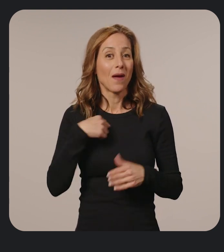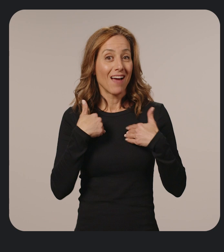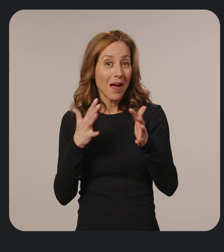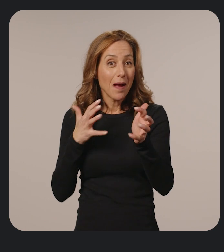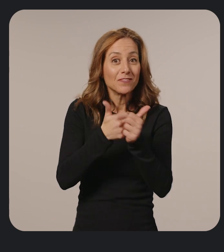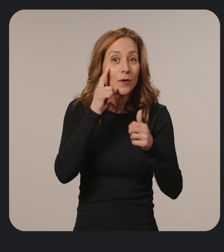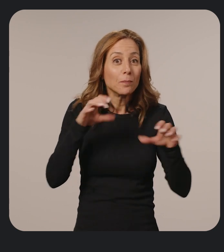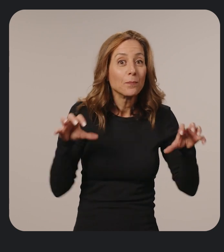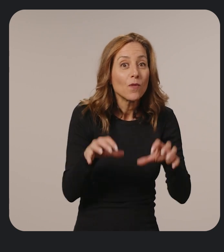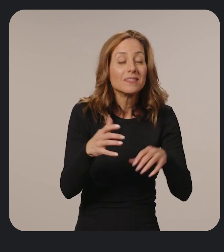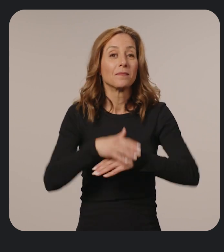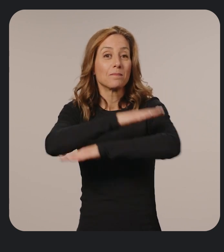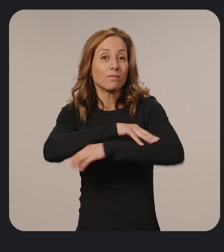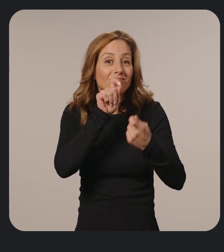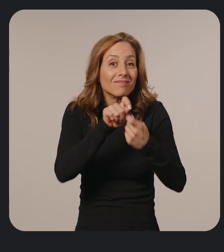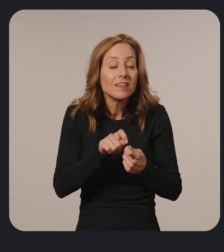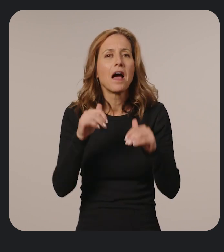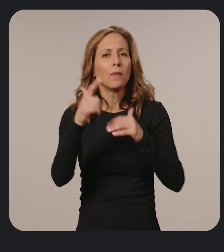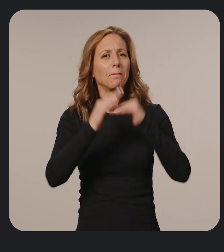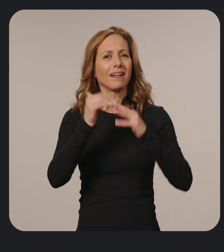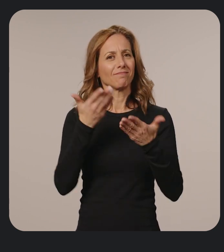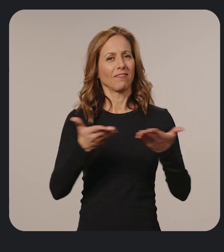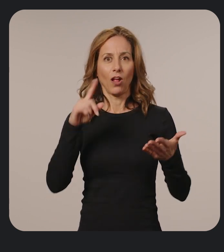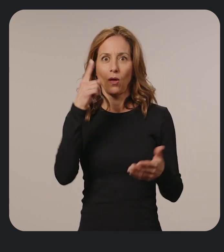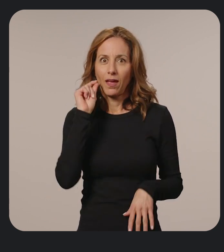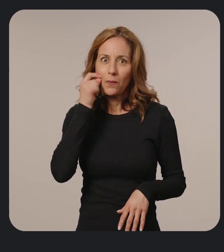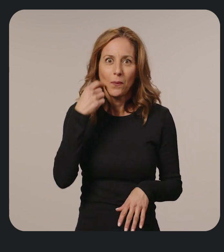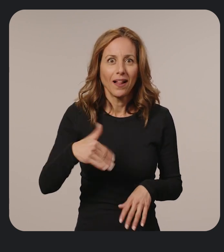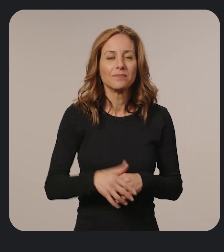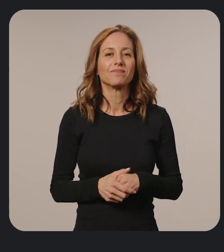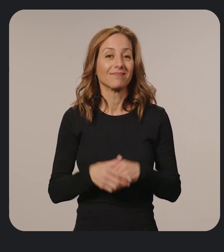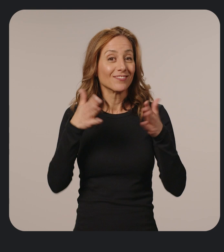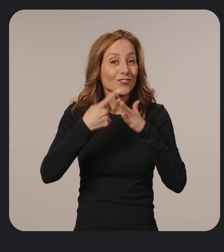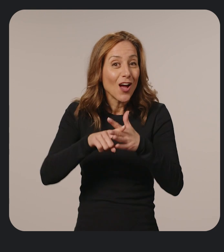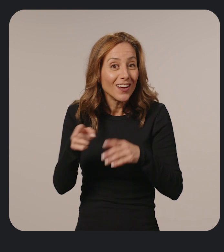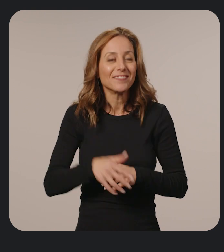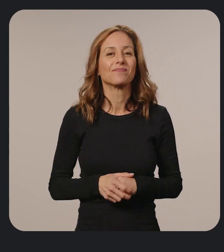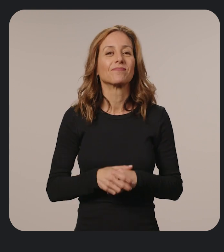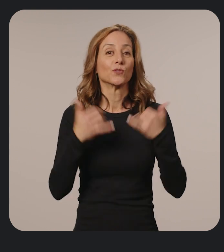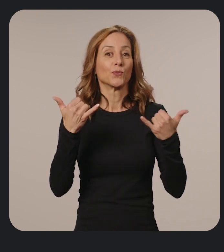We've got updates for performance, platform details, and how to build stuff that just looks cool. Let's start with that.